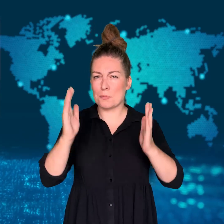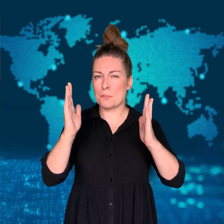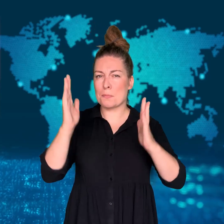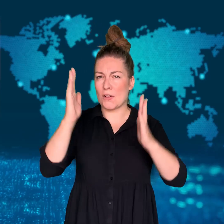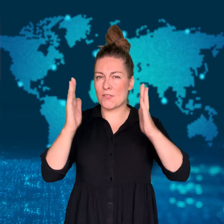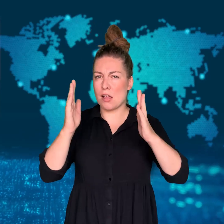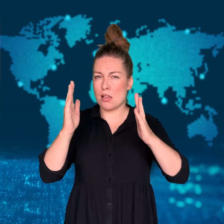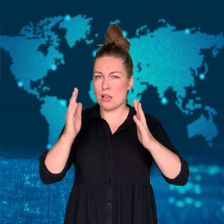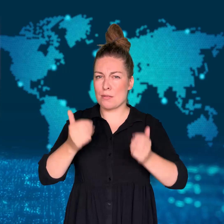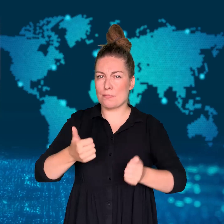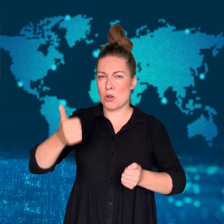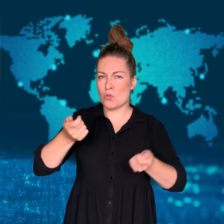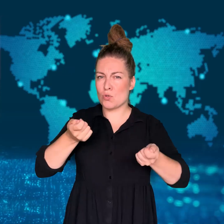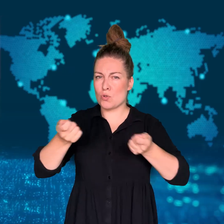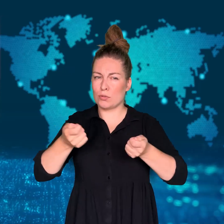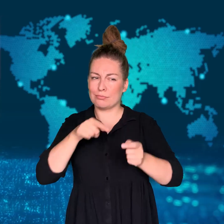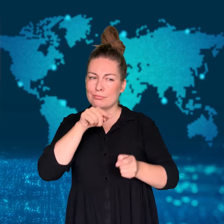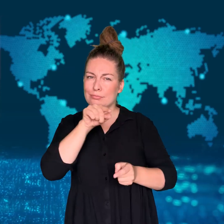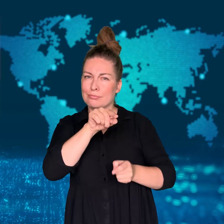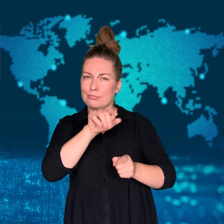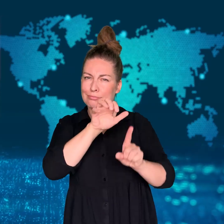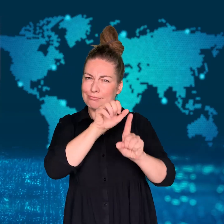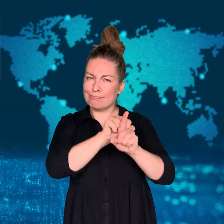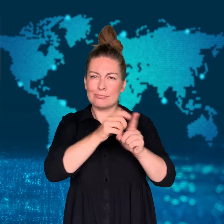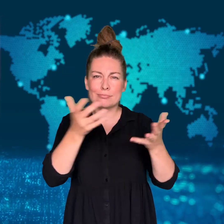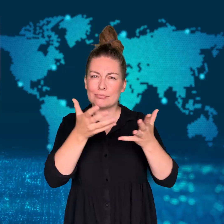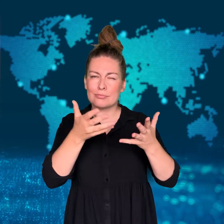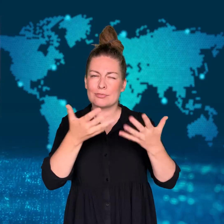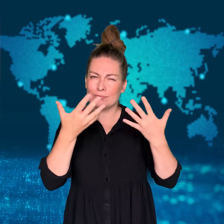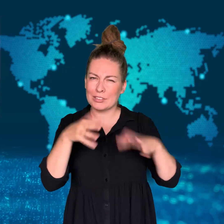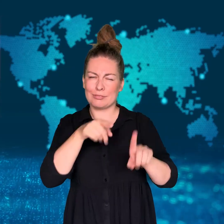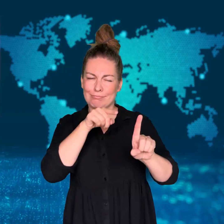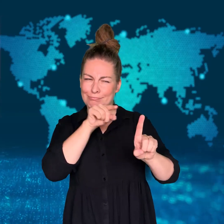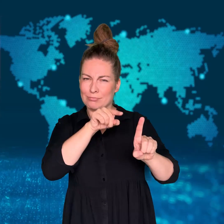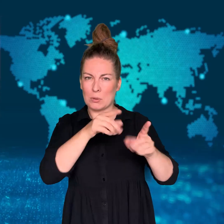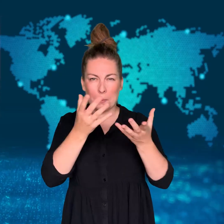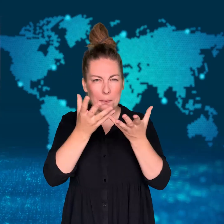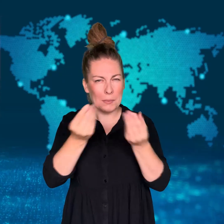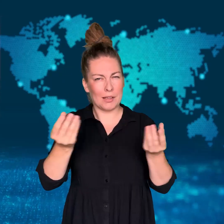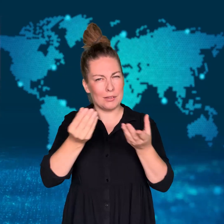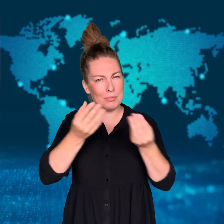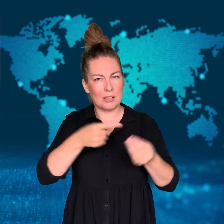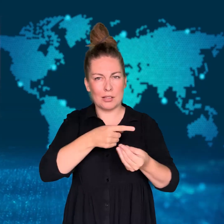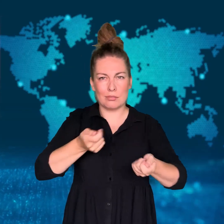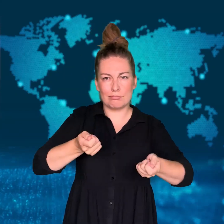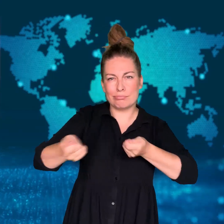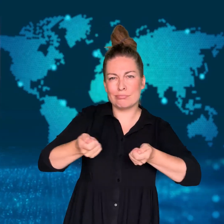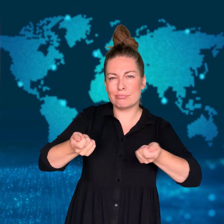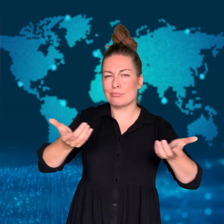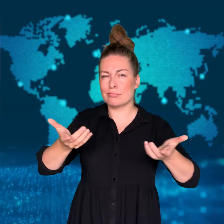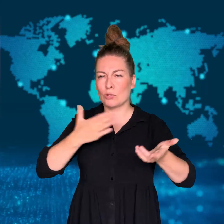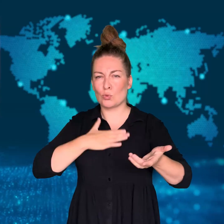in the city of L'Aquila.